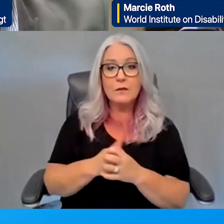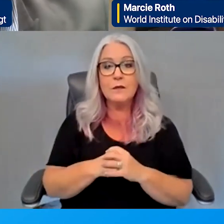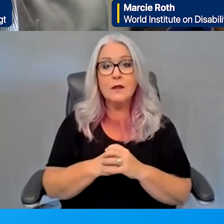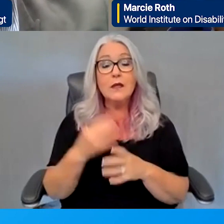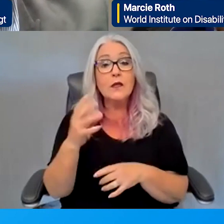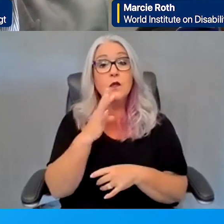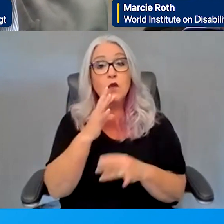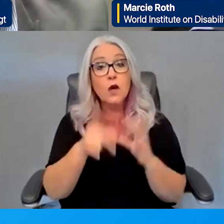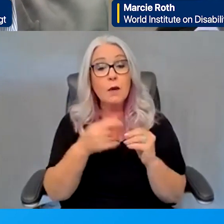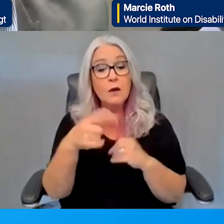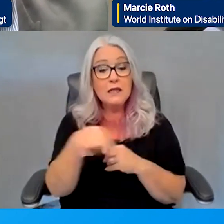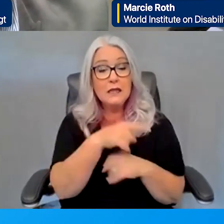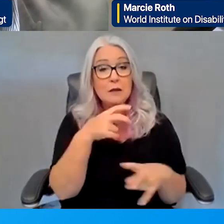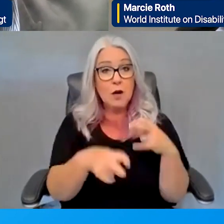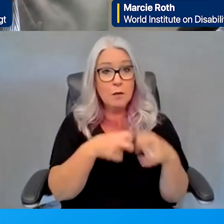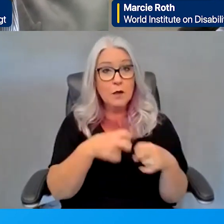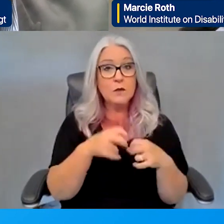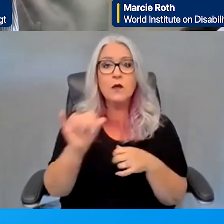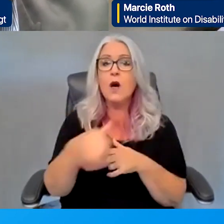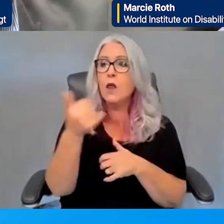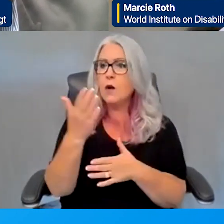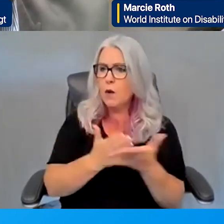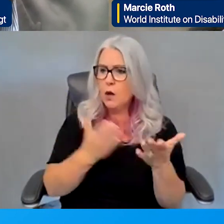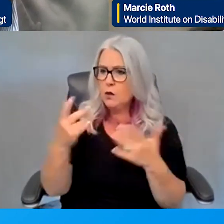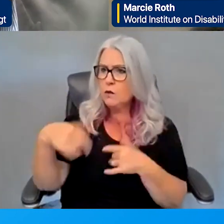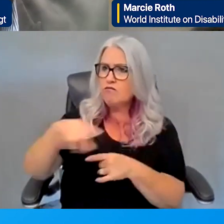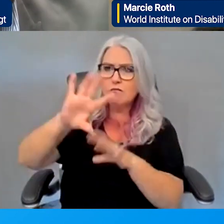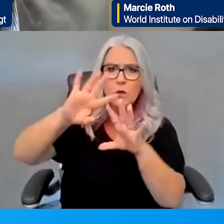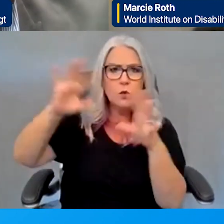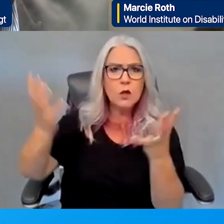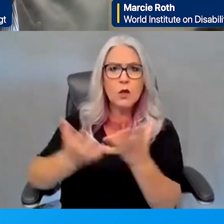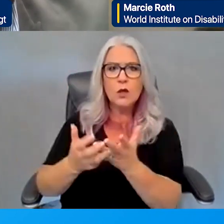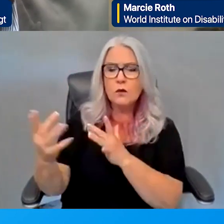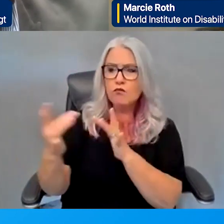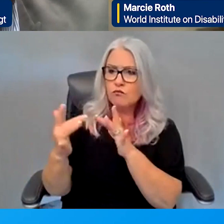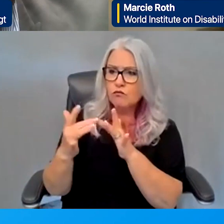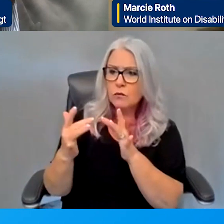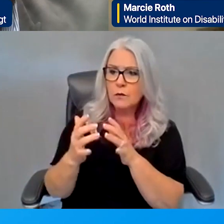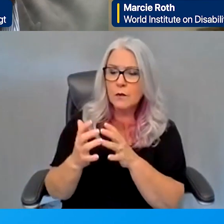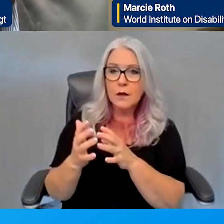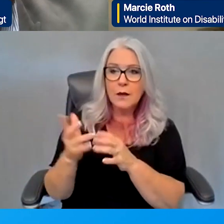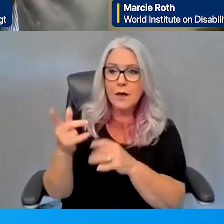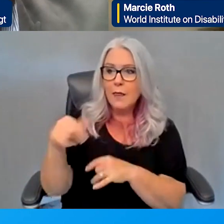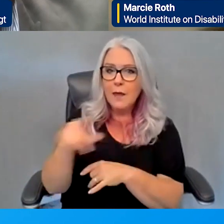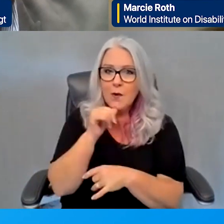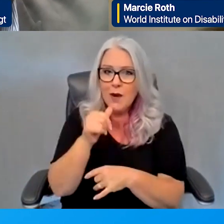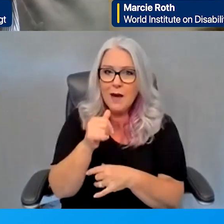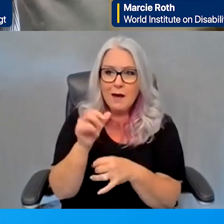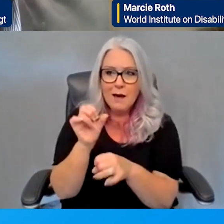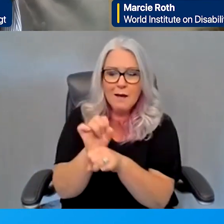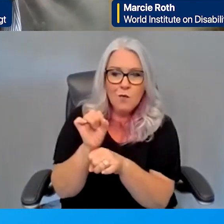with my colleagues from other parts of the world, you know, they are not dealing with the